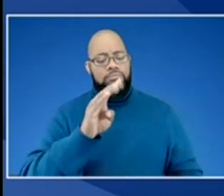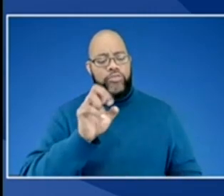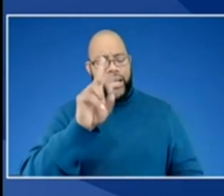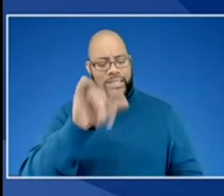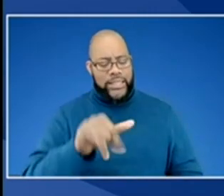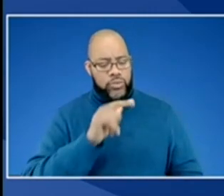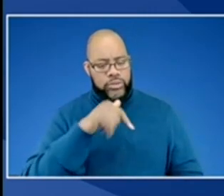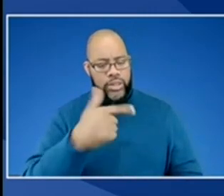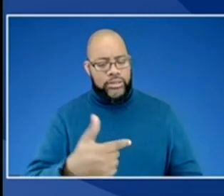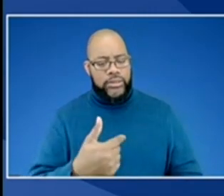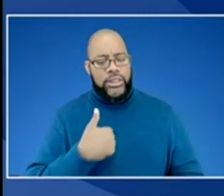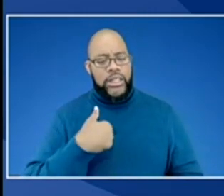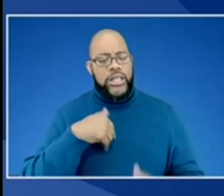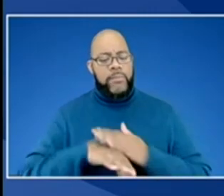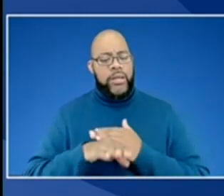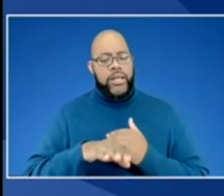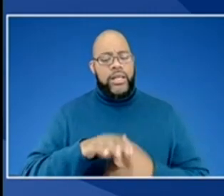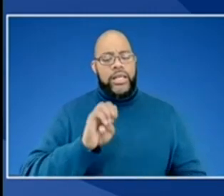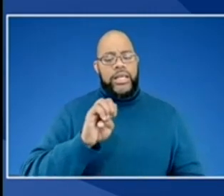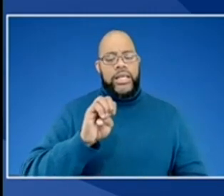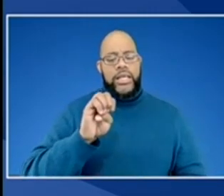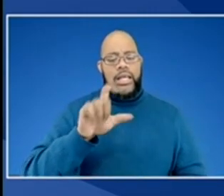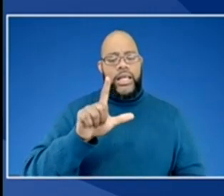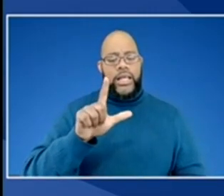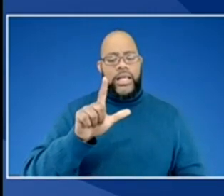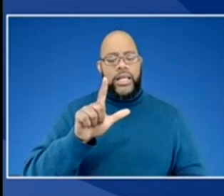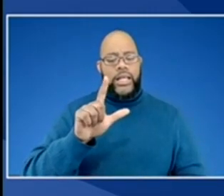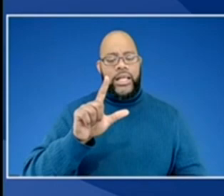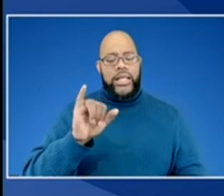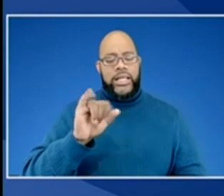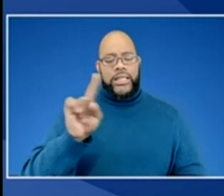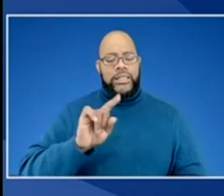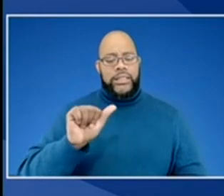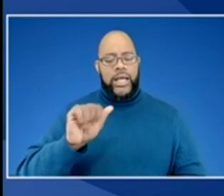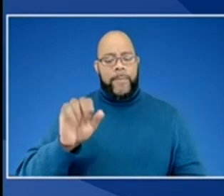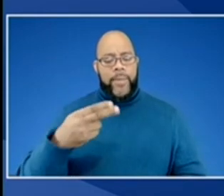I just admitted Elizabeth Briere, who's here speaking on behalf of herself.